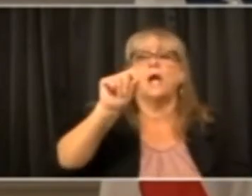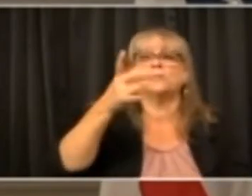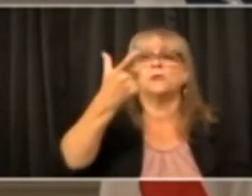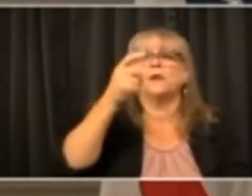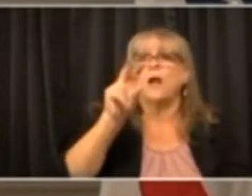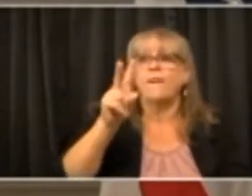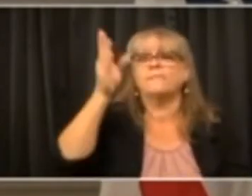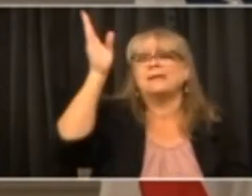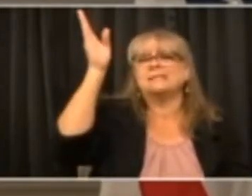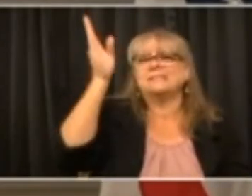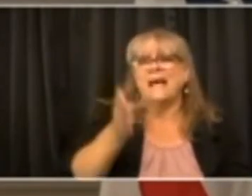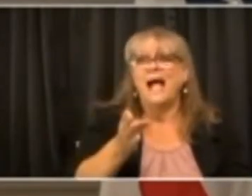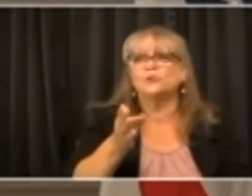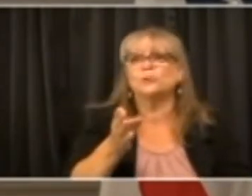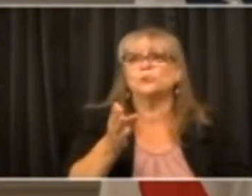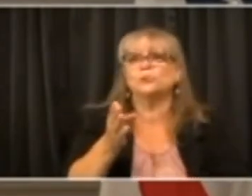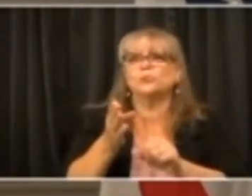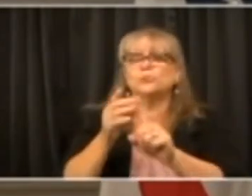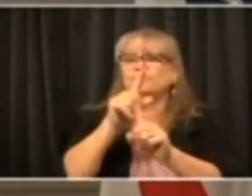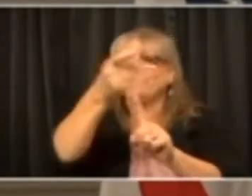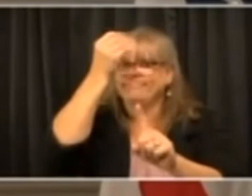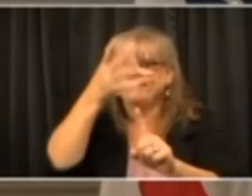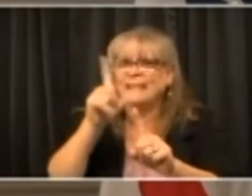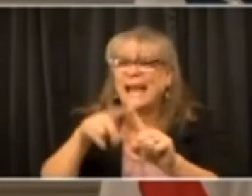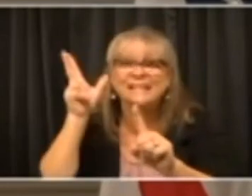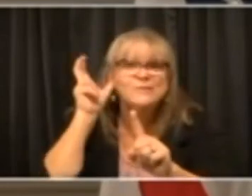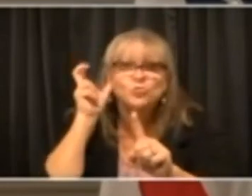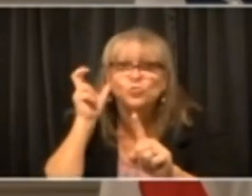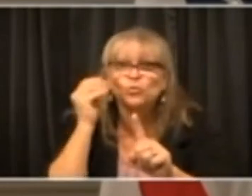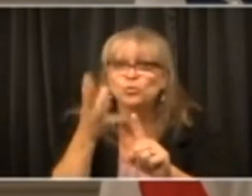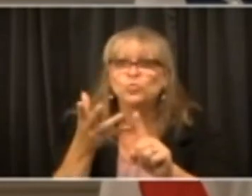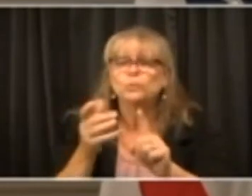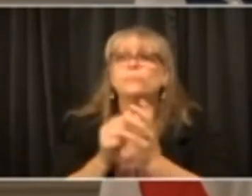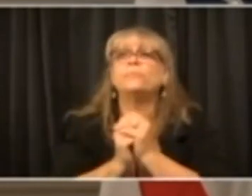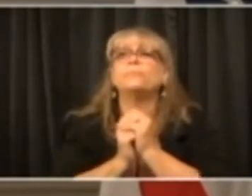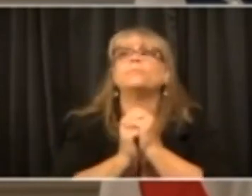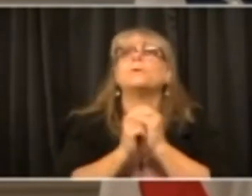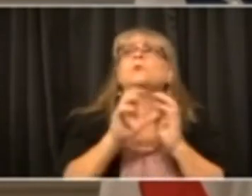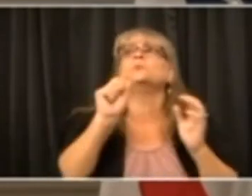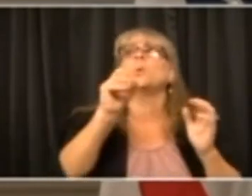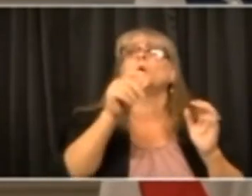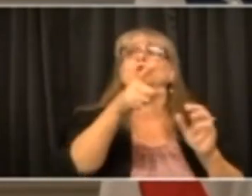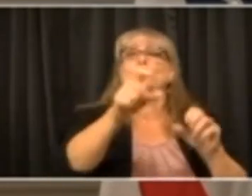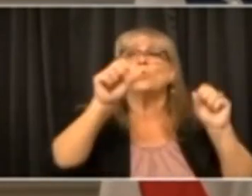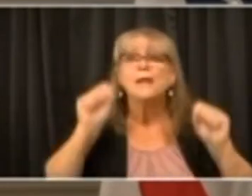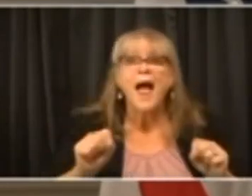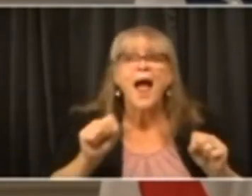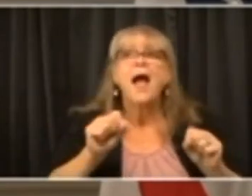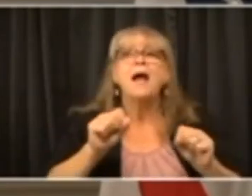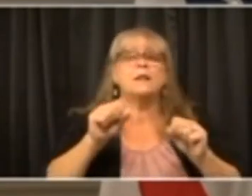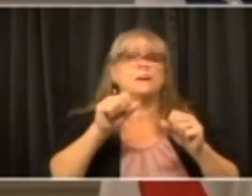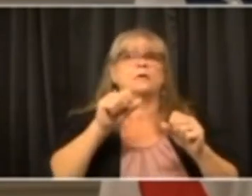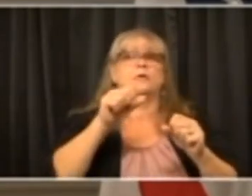of higher pollution you can also consider making cleaner air for your home especially if you have a condition that makes you sensitive to